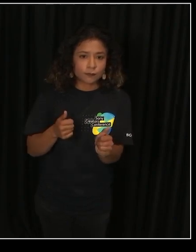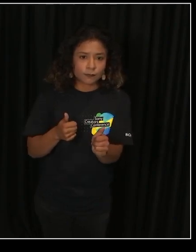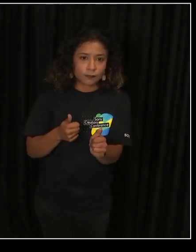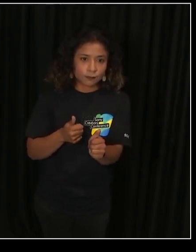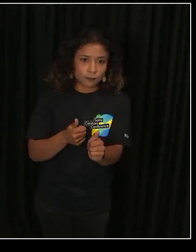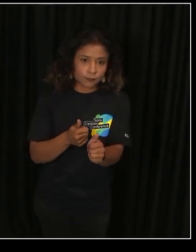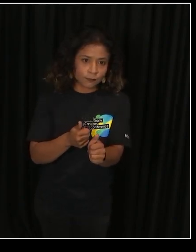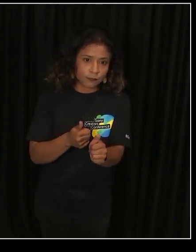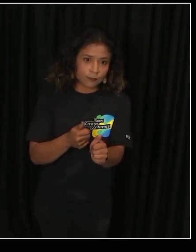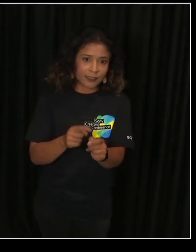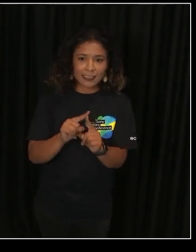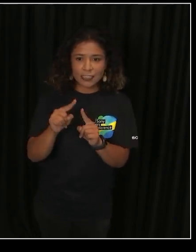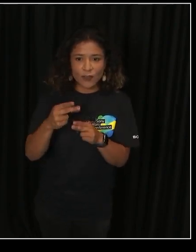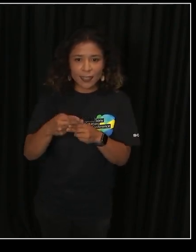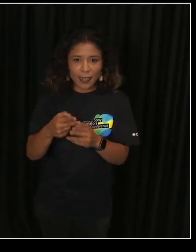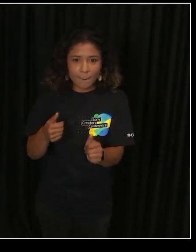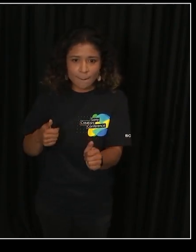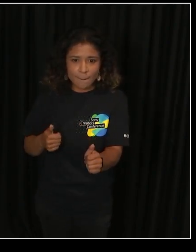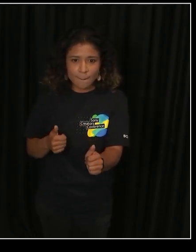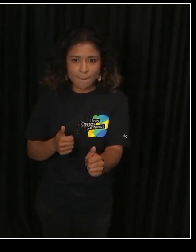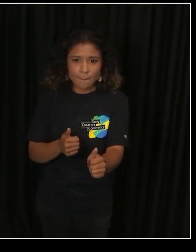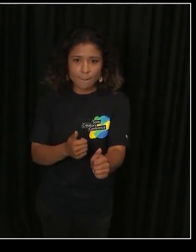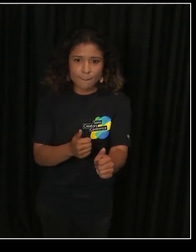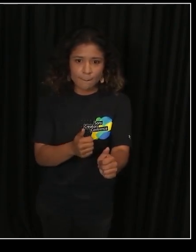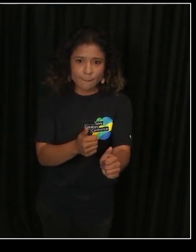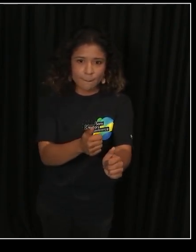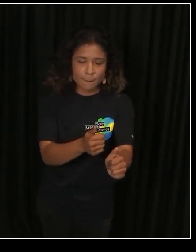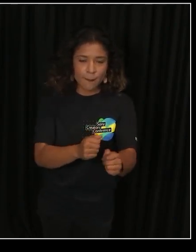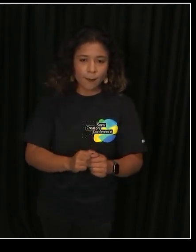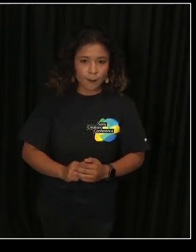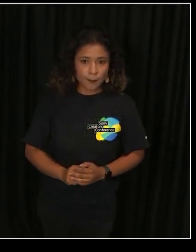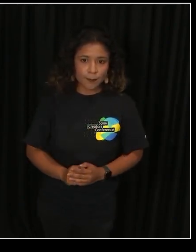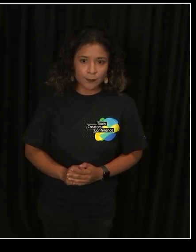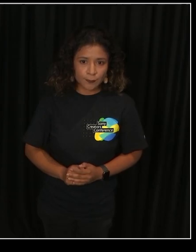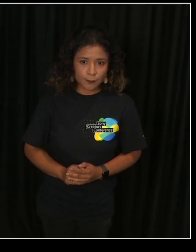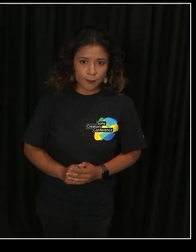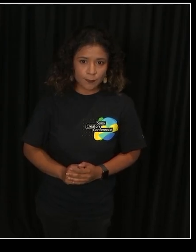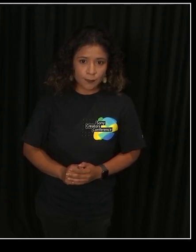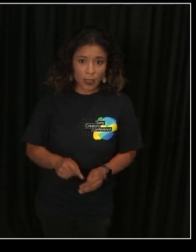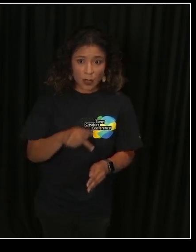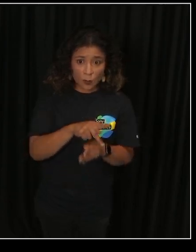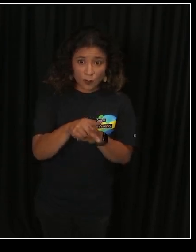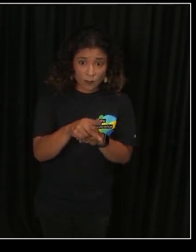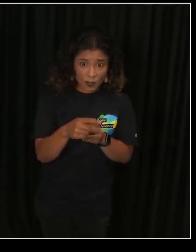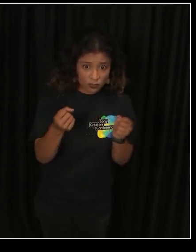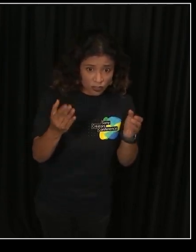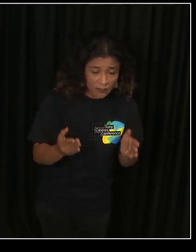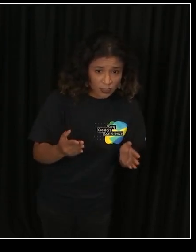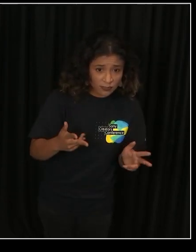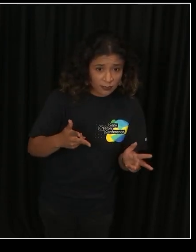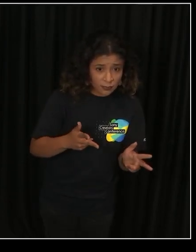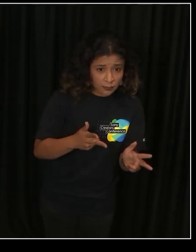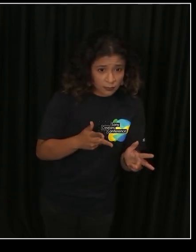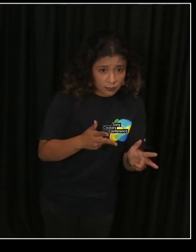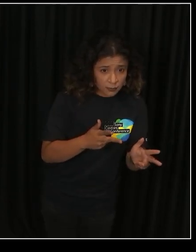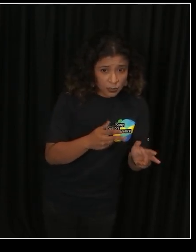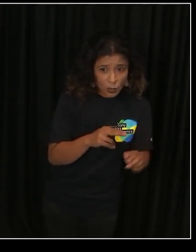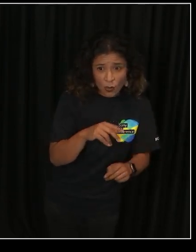followed by Sophy Violette, you can see the AI there popping into the slipstream as well, as the professional drivers coming down in towards turn number one, we go to the right-handed kink.